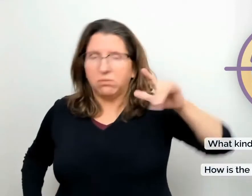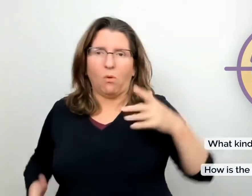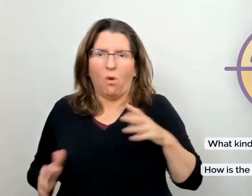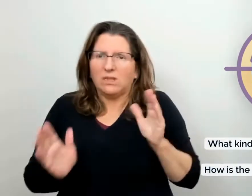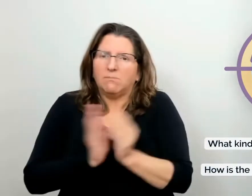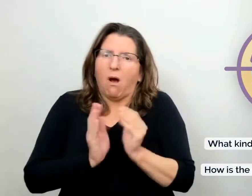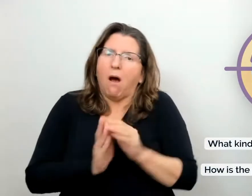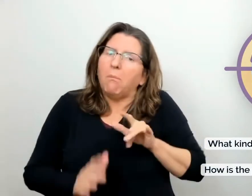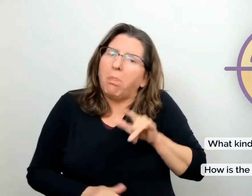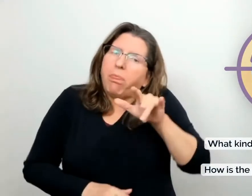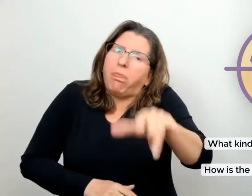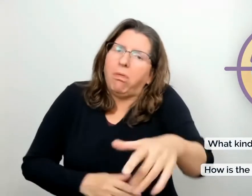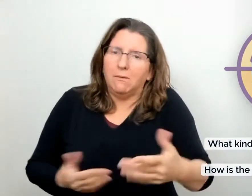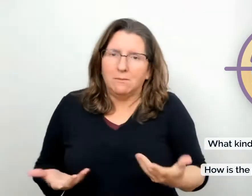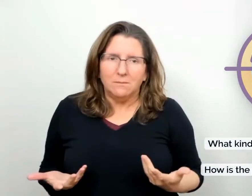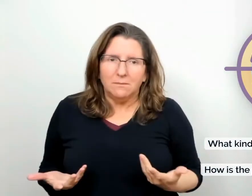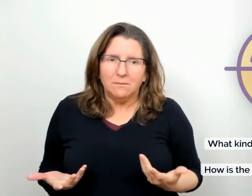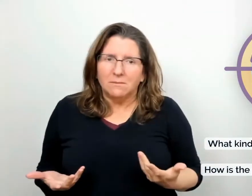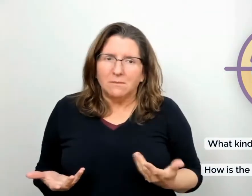Small puddle jumpers?